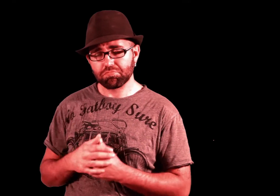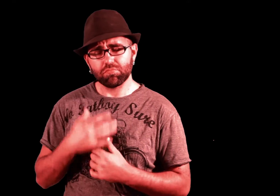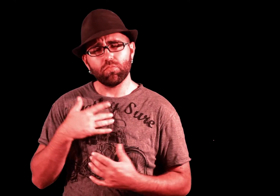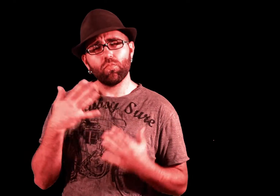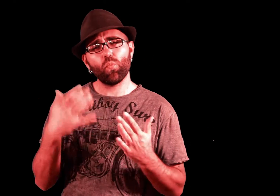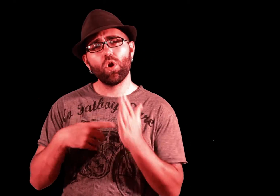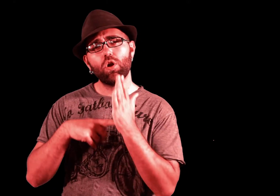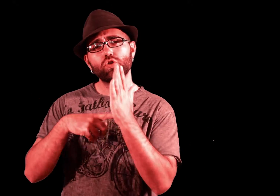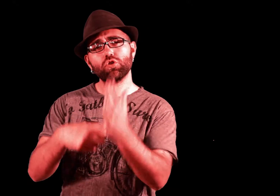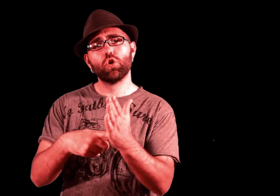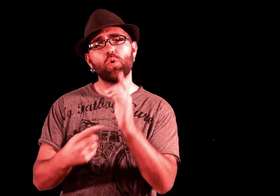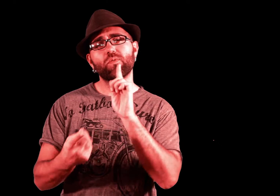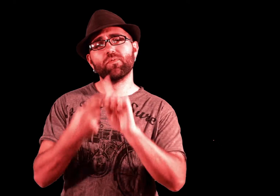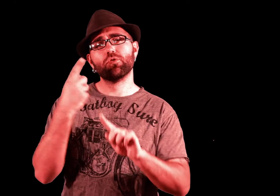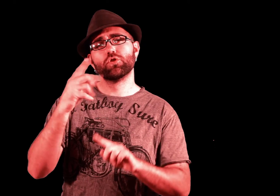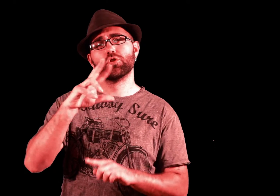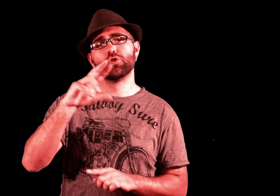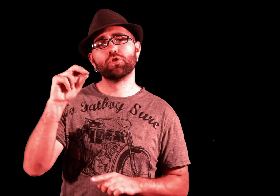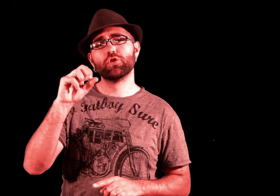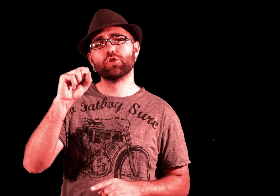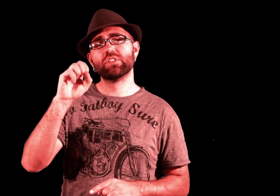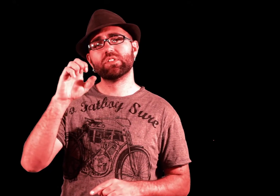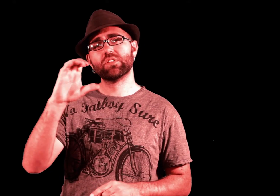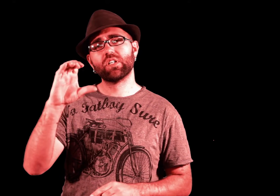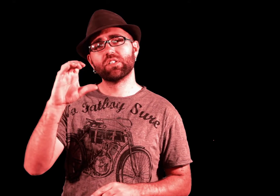I want to use the first 30 seconds